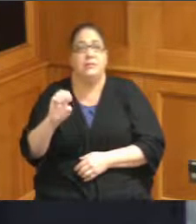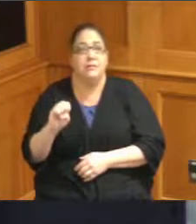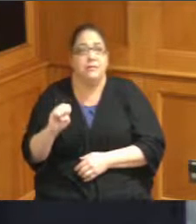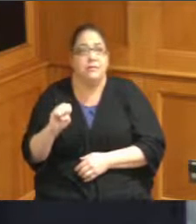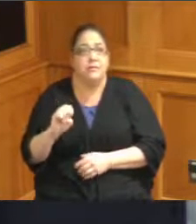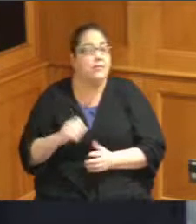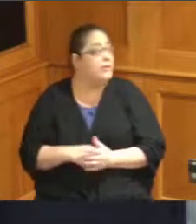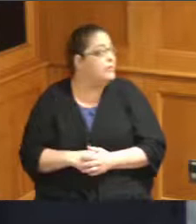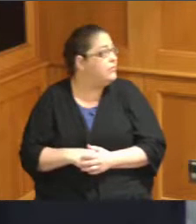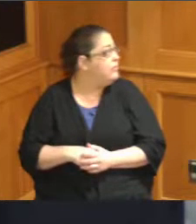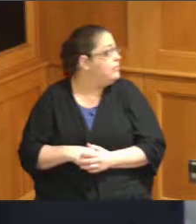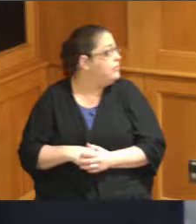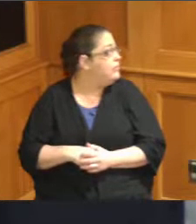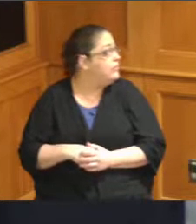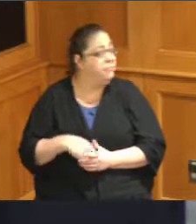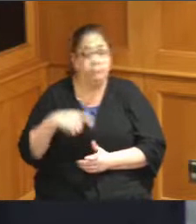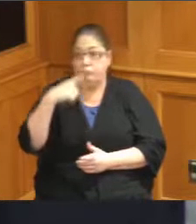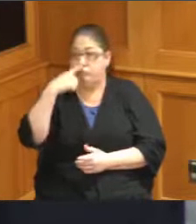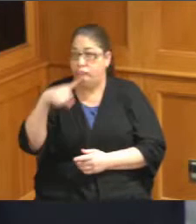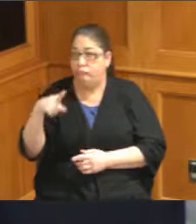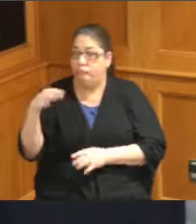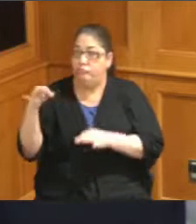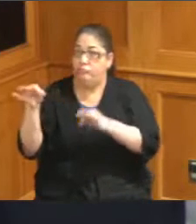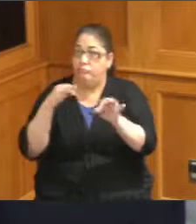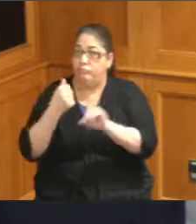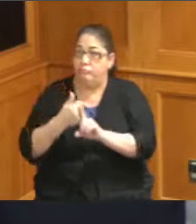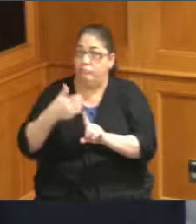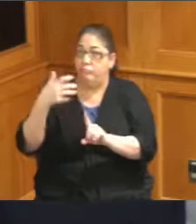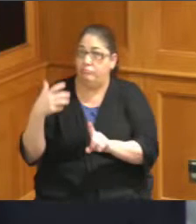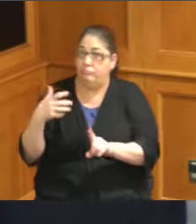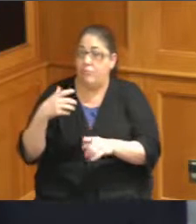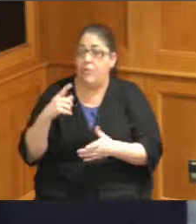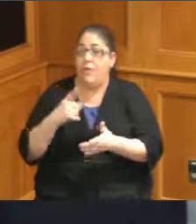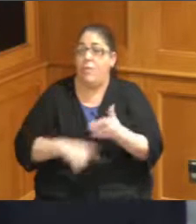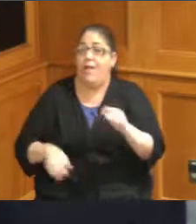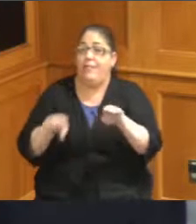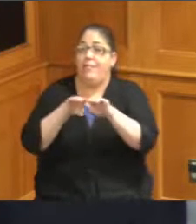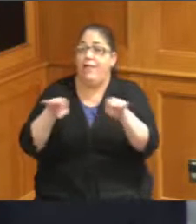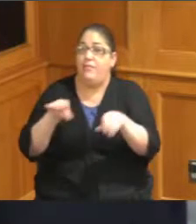so James I don't know if you have any assessment as to the level of work or workload that we might